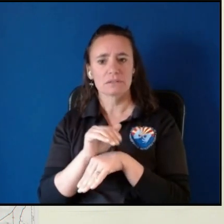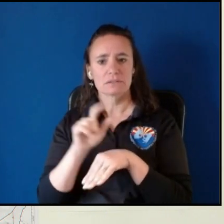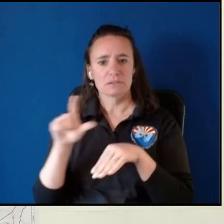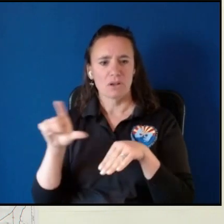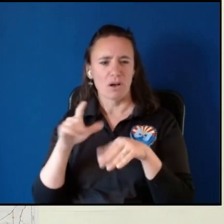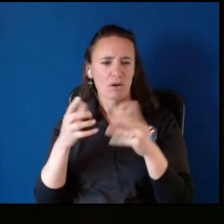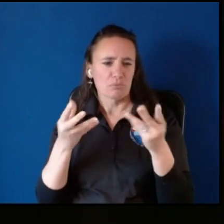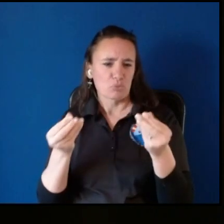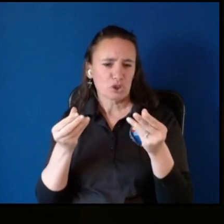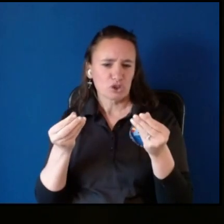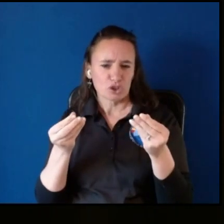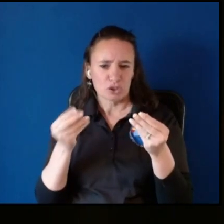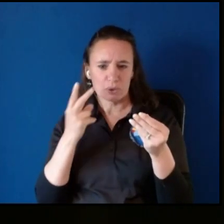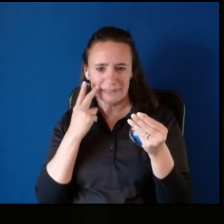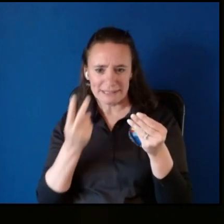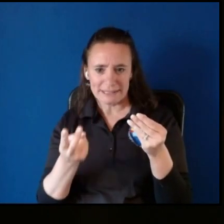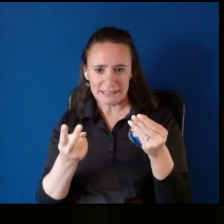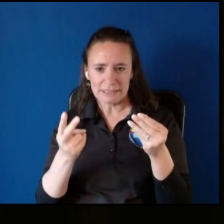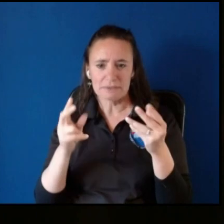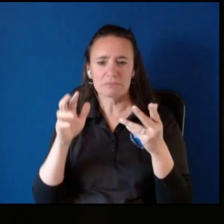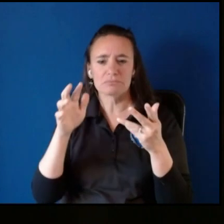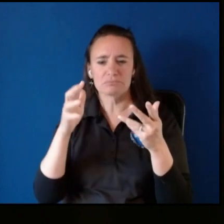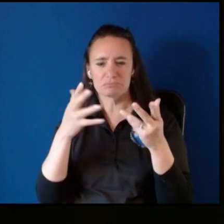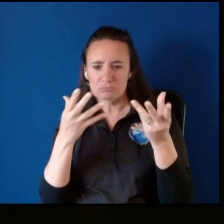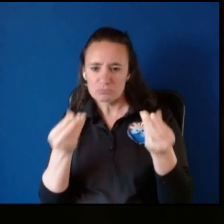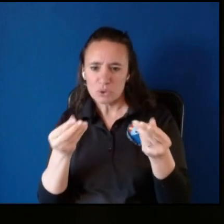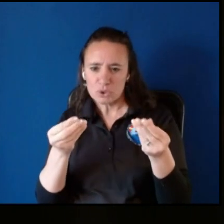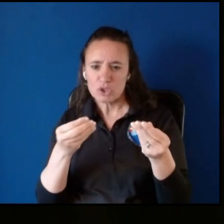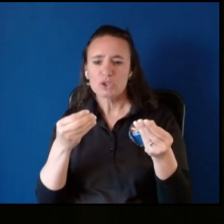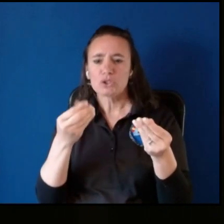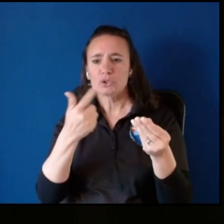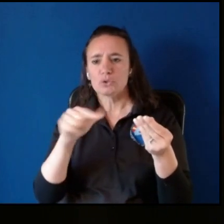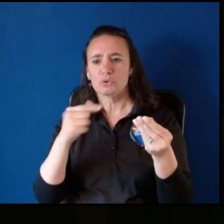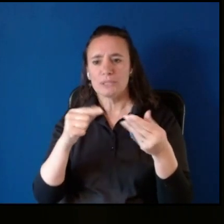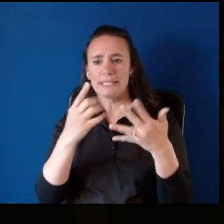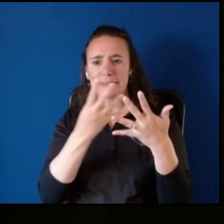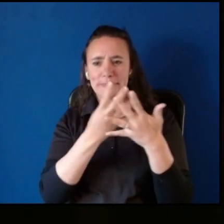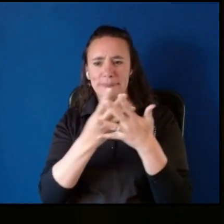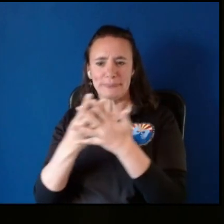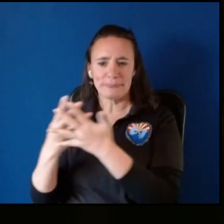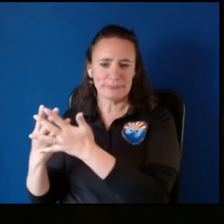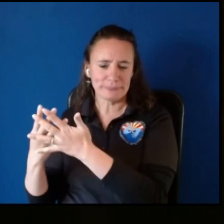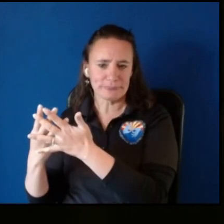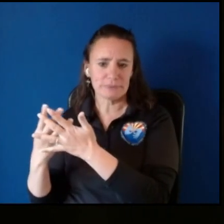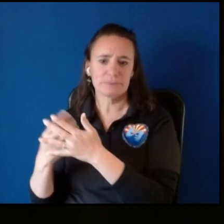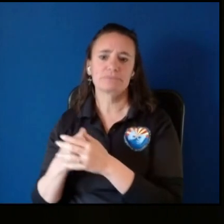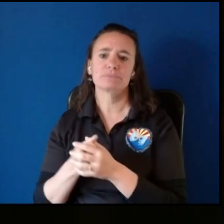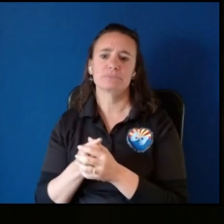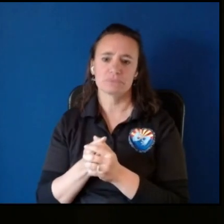You can see this moisture in this green hatch looks a lot like that satellite did. This is the area where we think we have shower